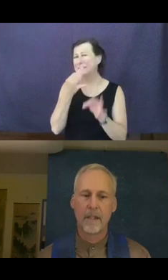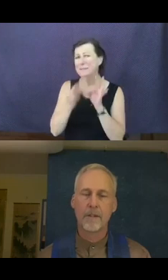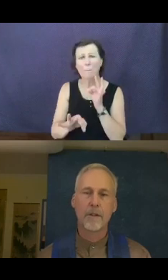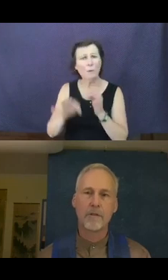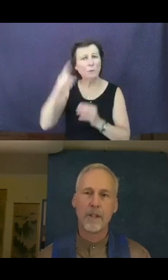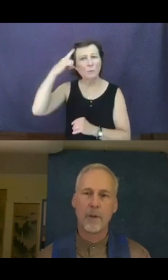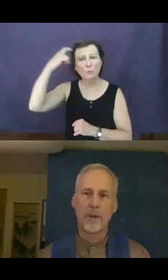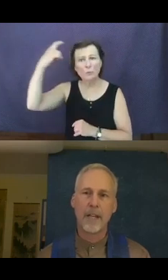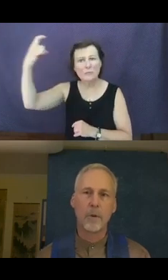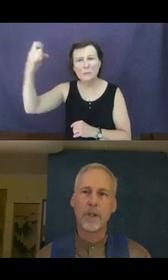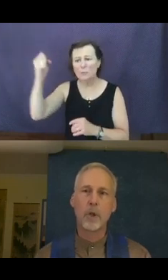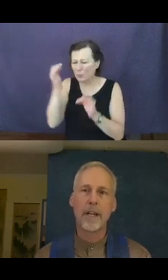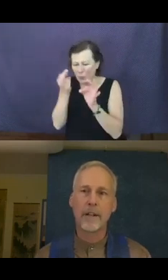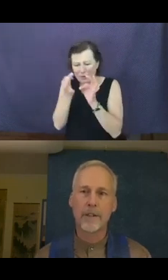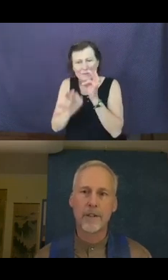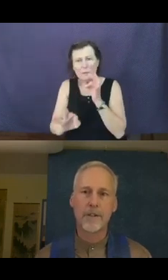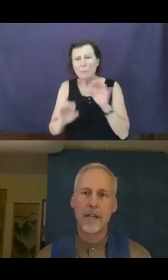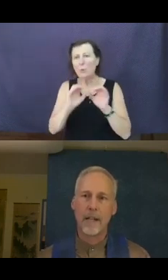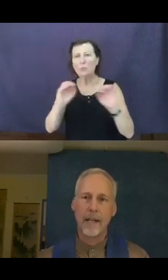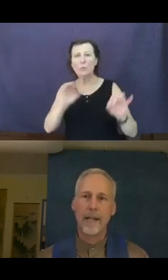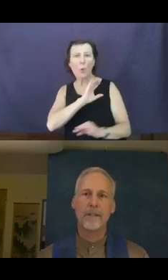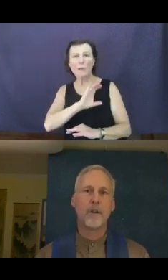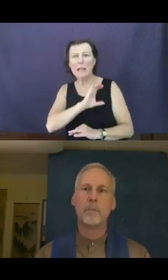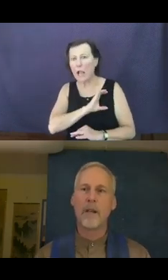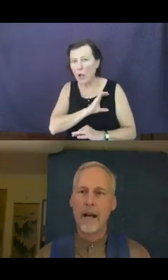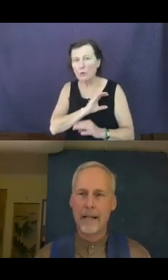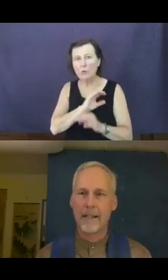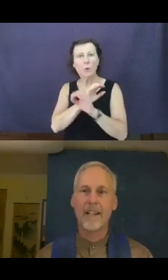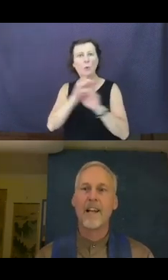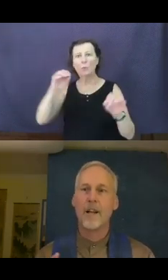So simple there were no characters and no plot.